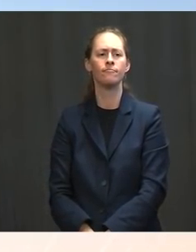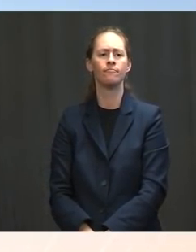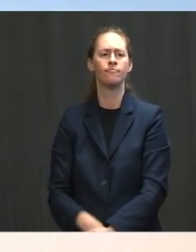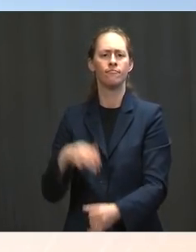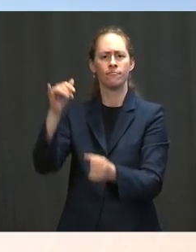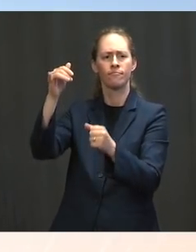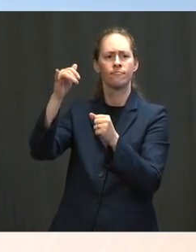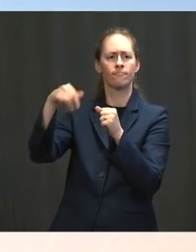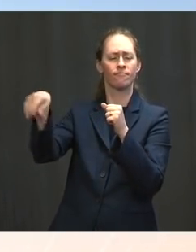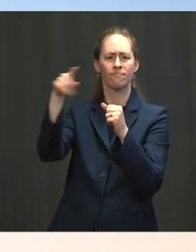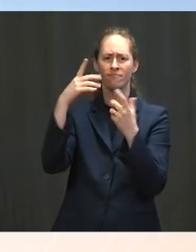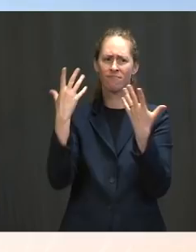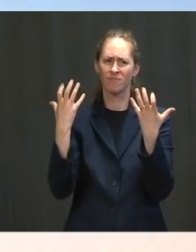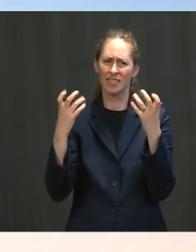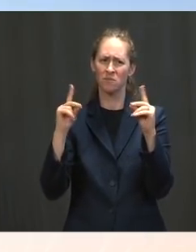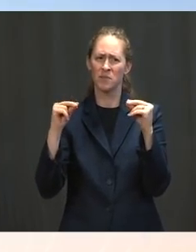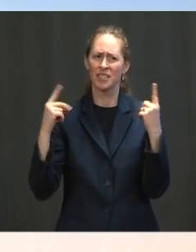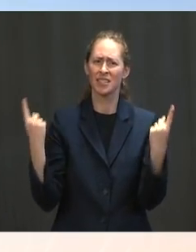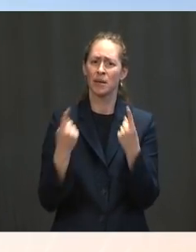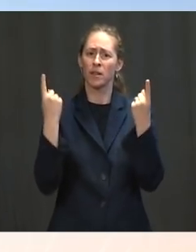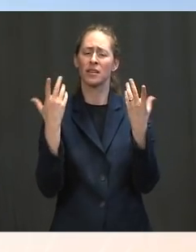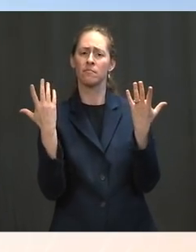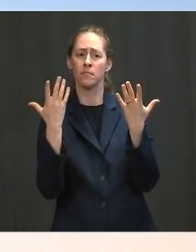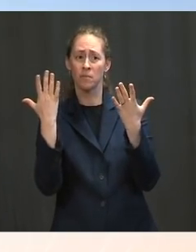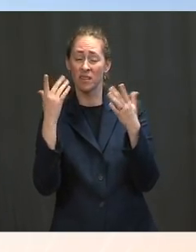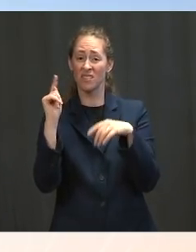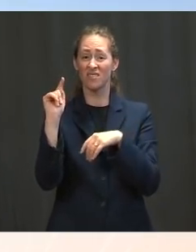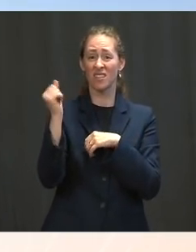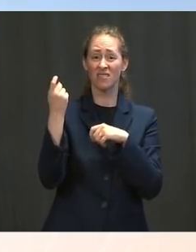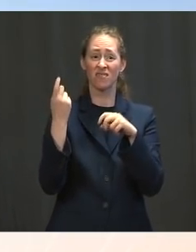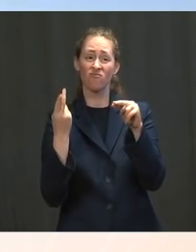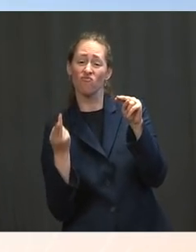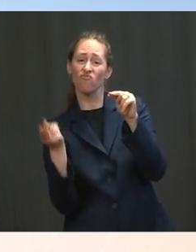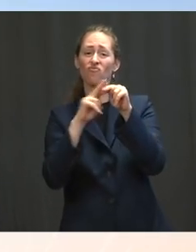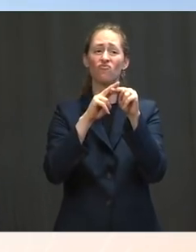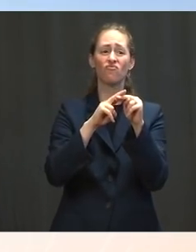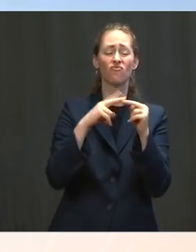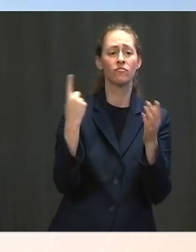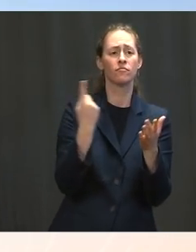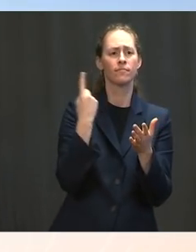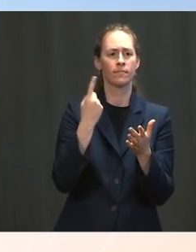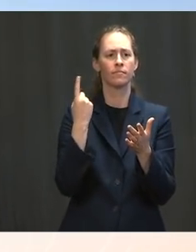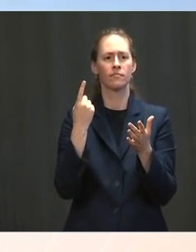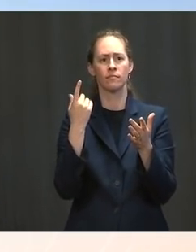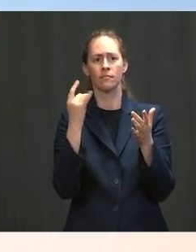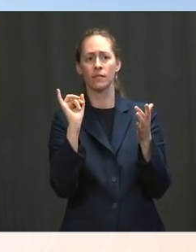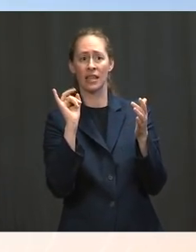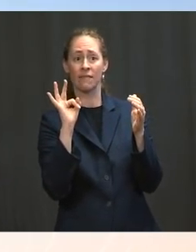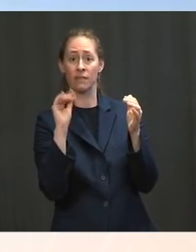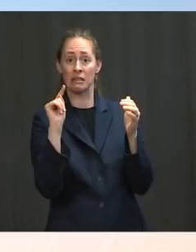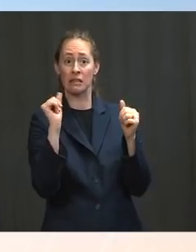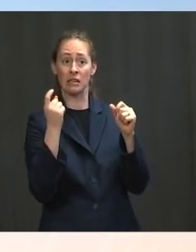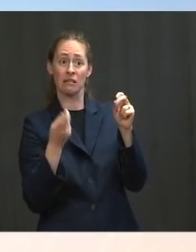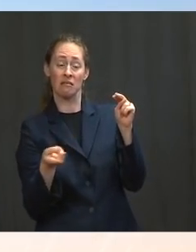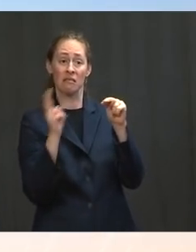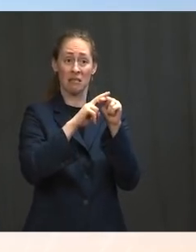And what they say is that increasing taxes doesn't create jobs. What do you say to that? And, you know, what are you doing to counter